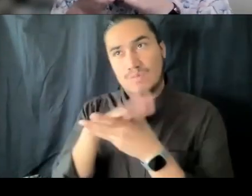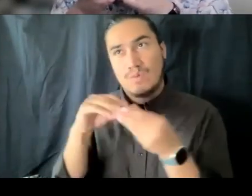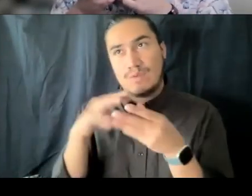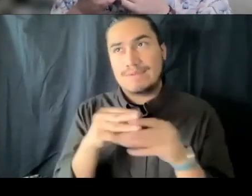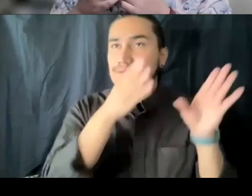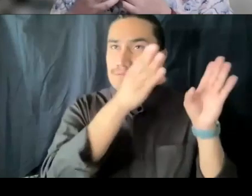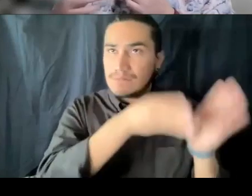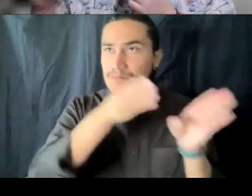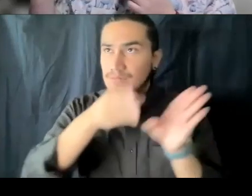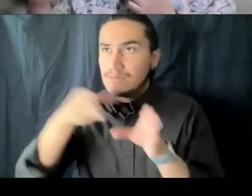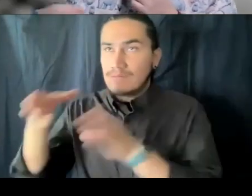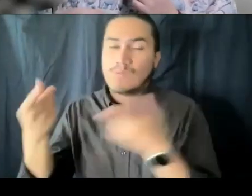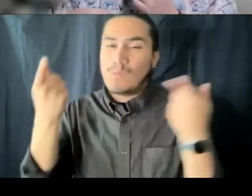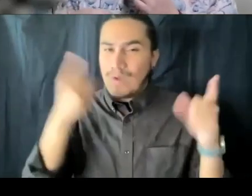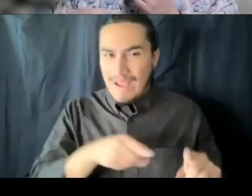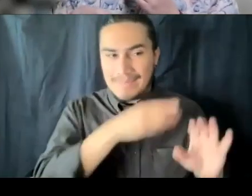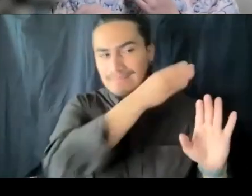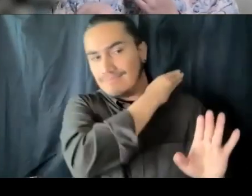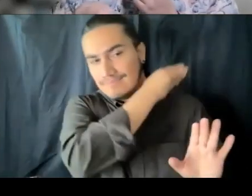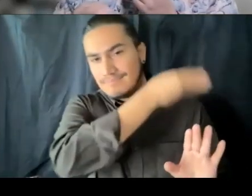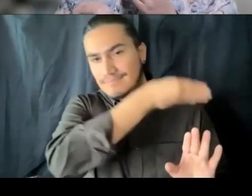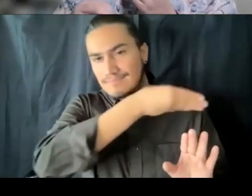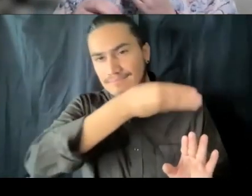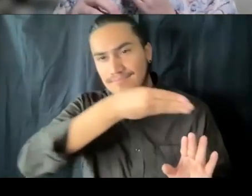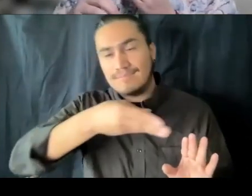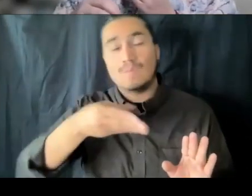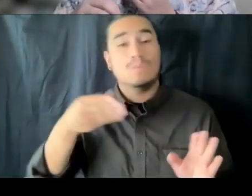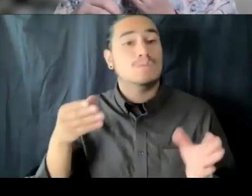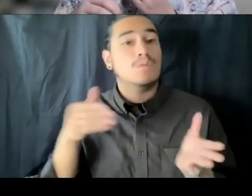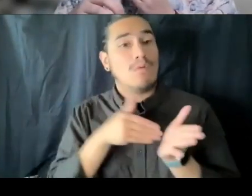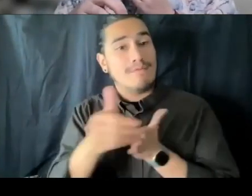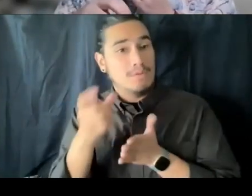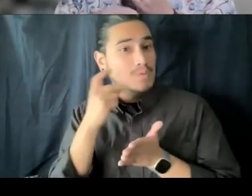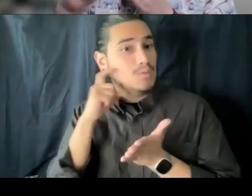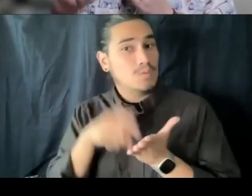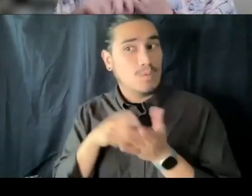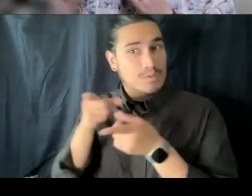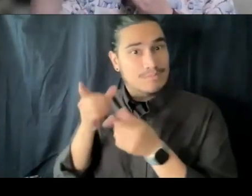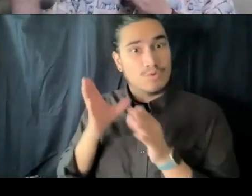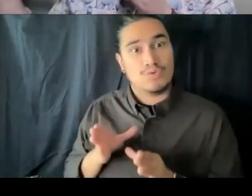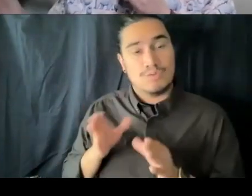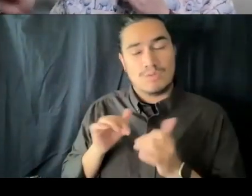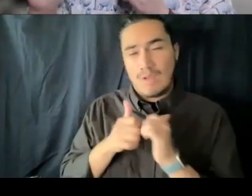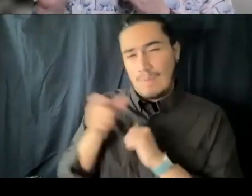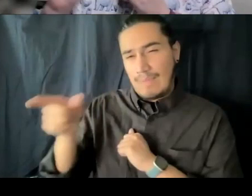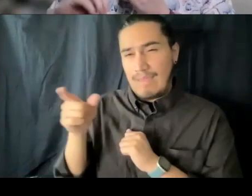So often what you'll see is that somebody is, the way people talk may jump around.